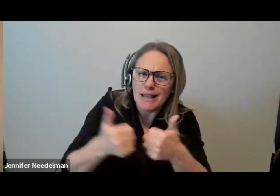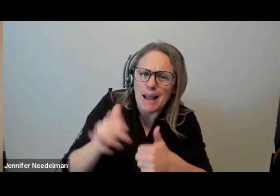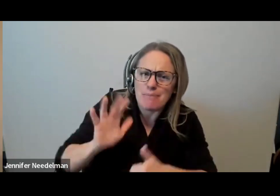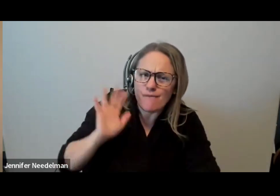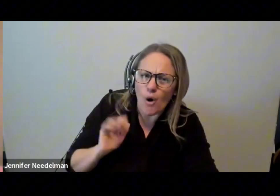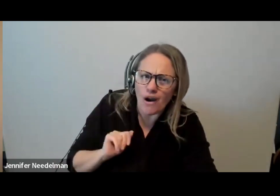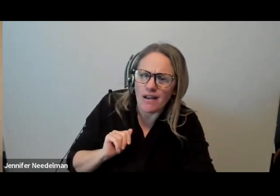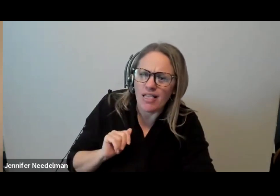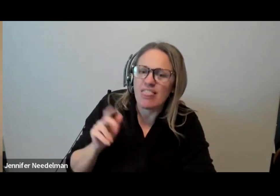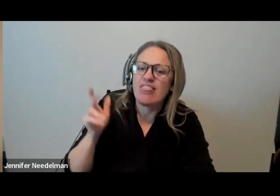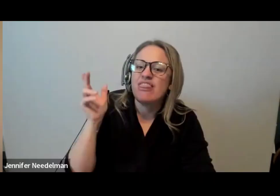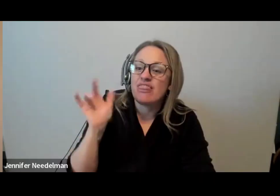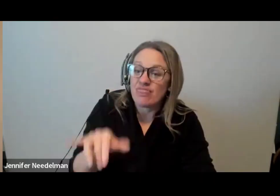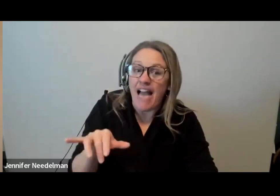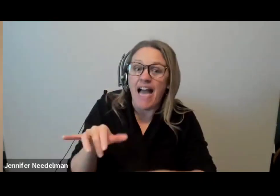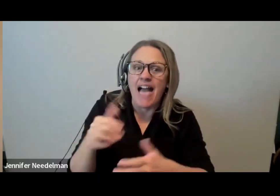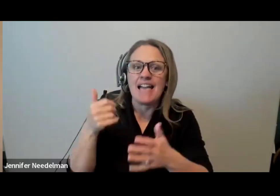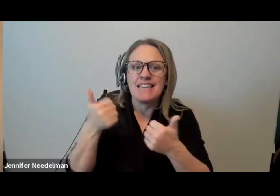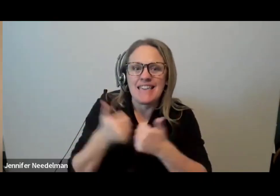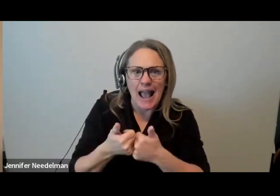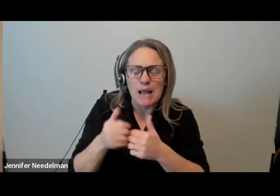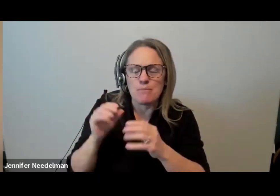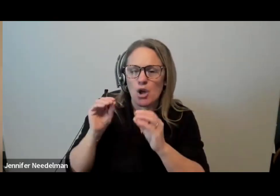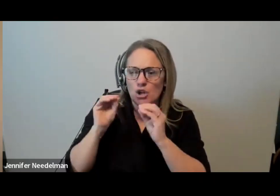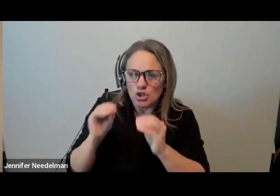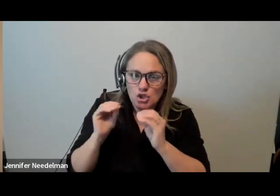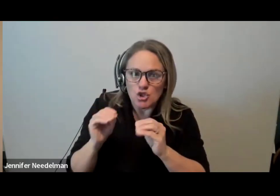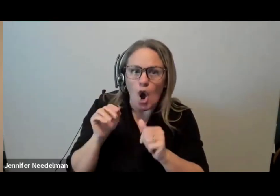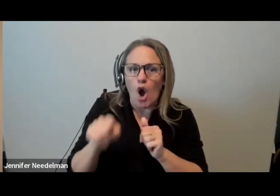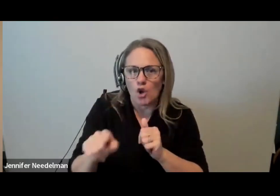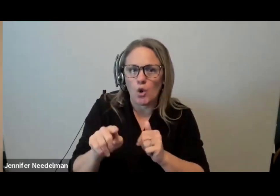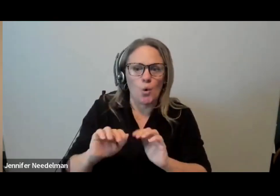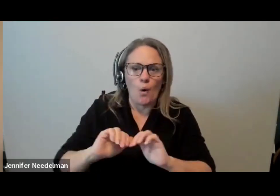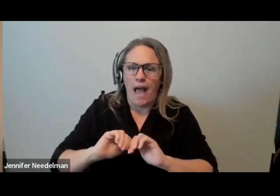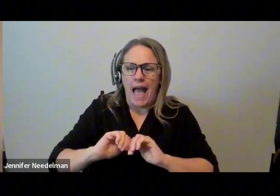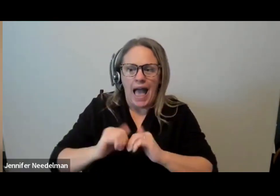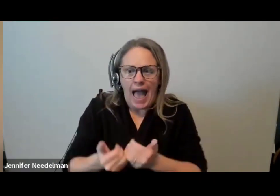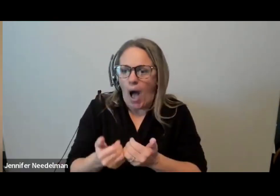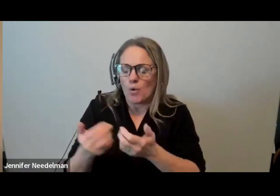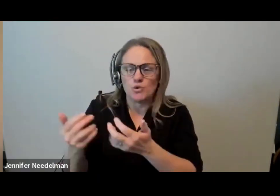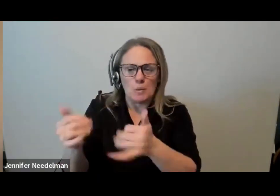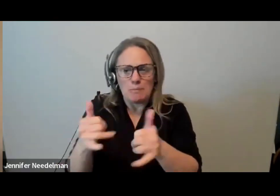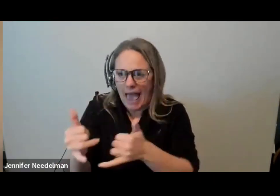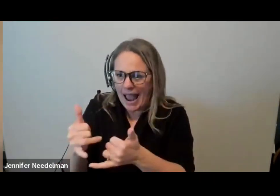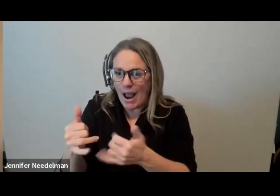That game taught you how to play. There was some tutorialization, there was some unpacking